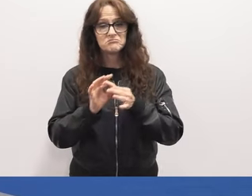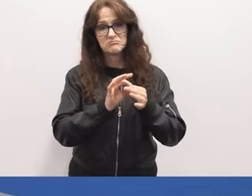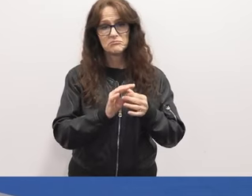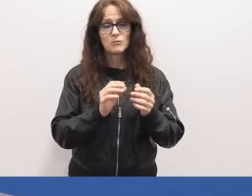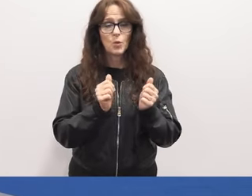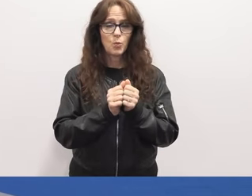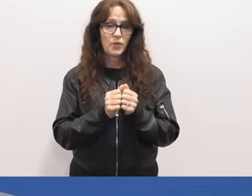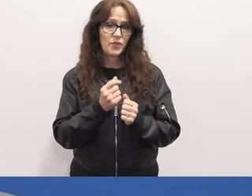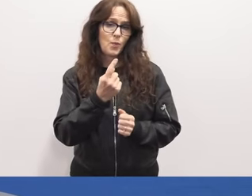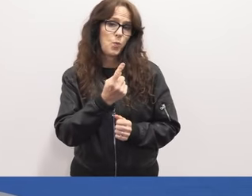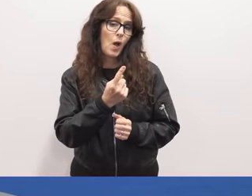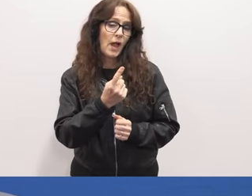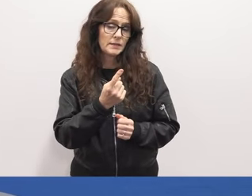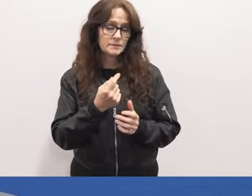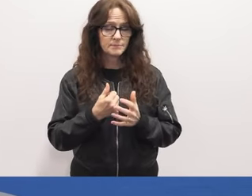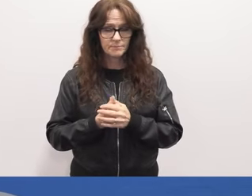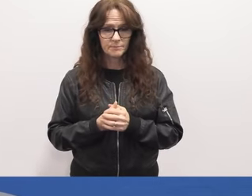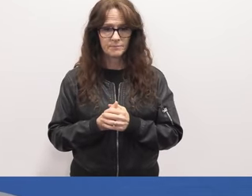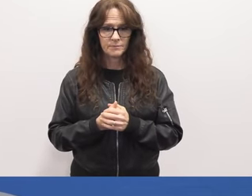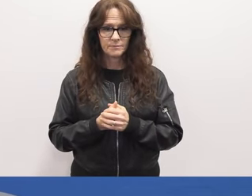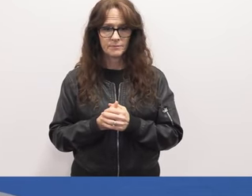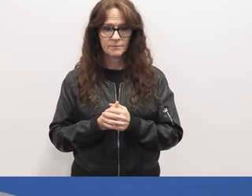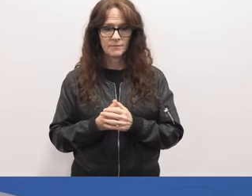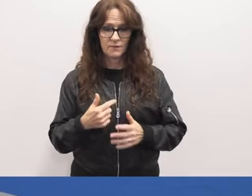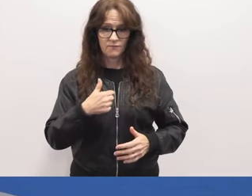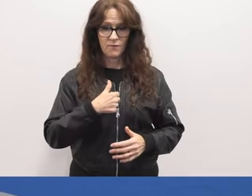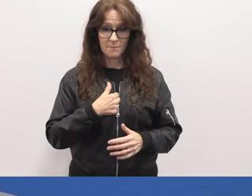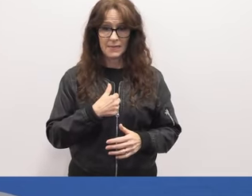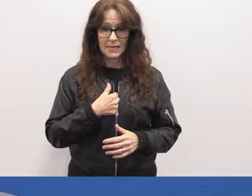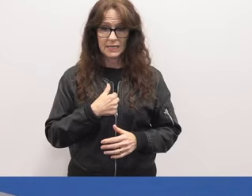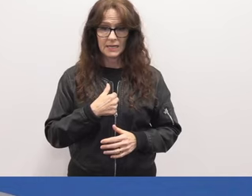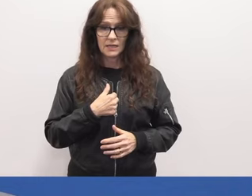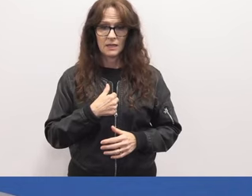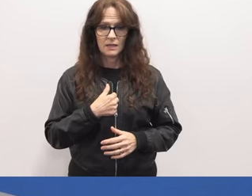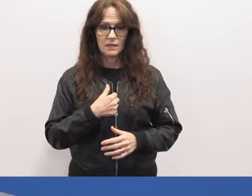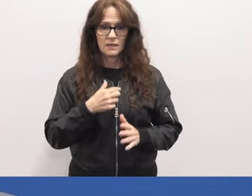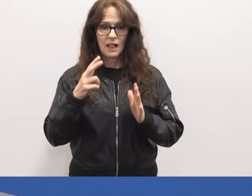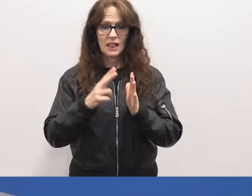And to me literacy is so key to everything that we do.